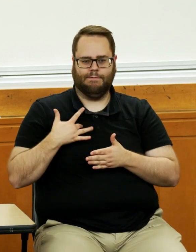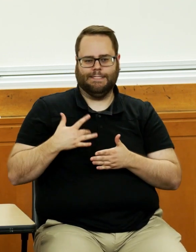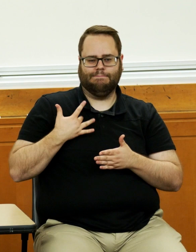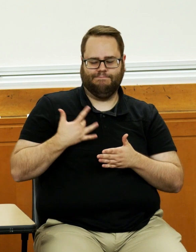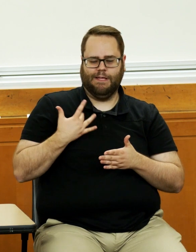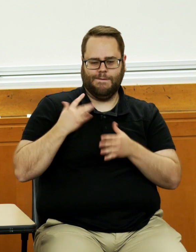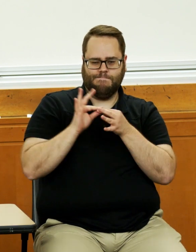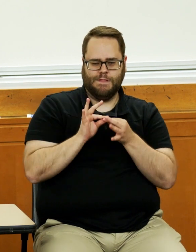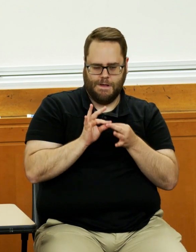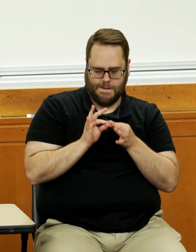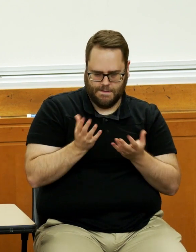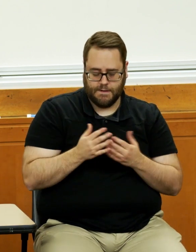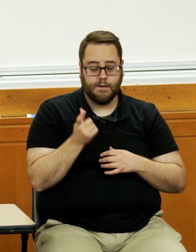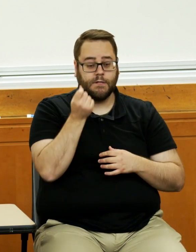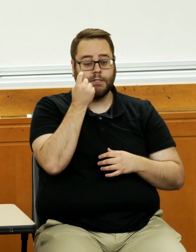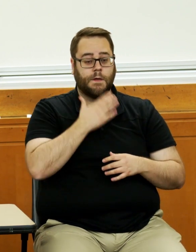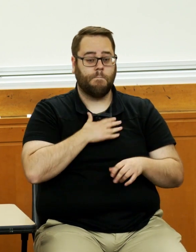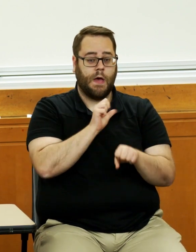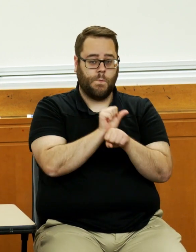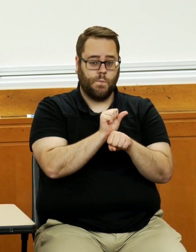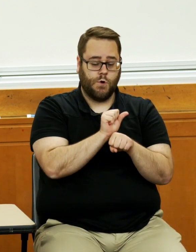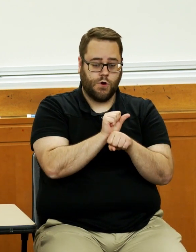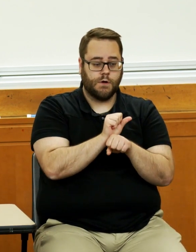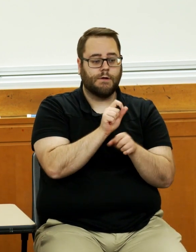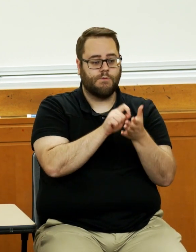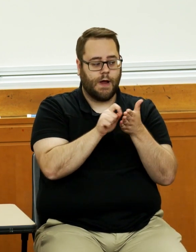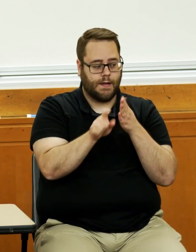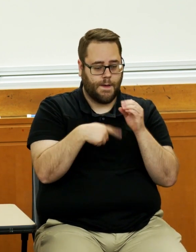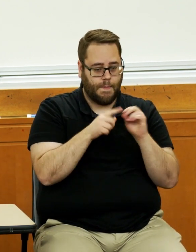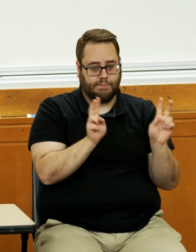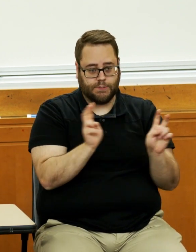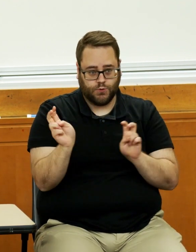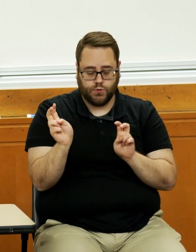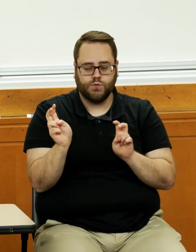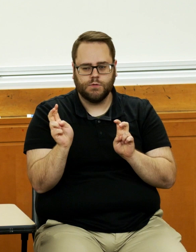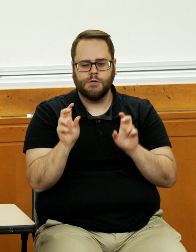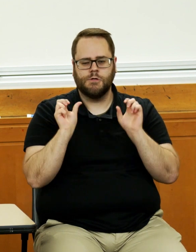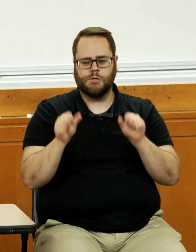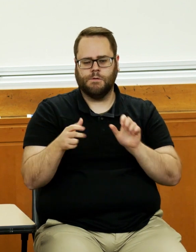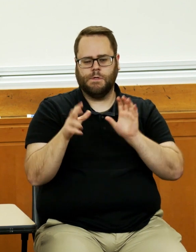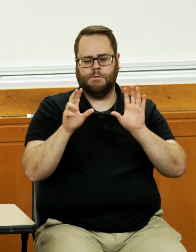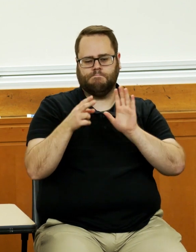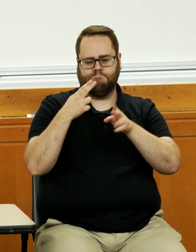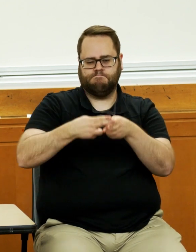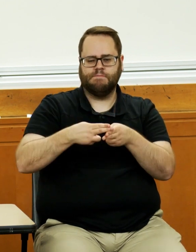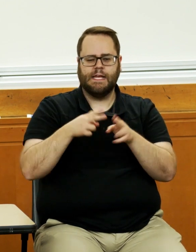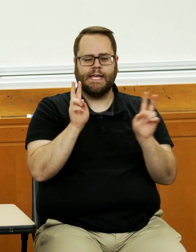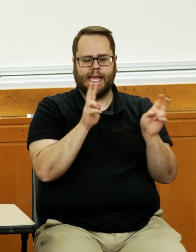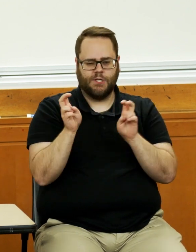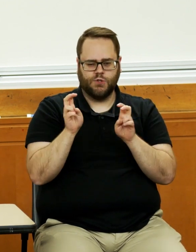I also understand how my work writing about these issues could be classified as issues of belonging.